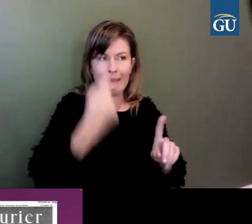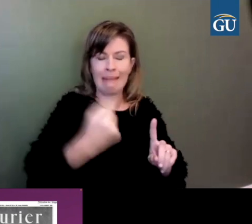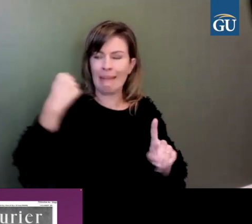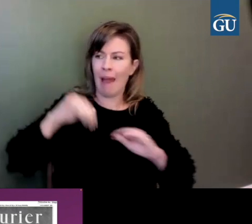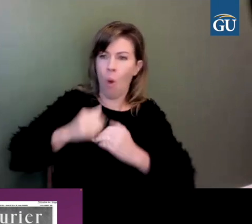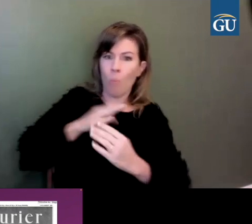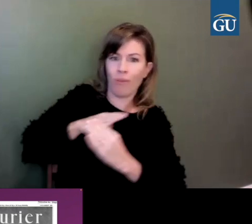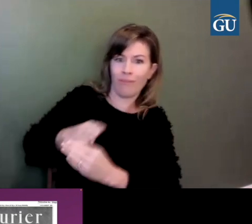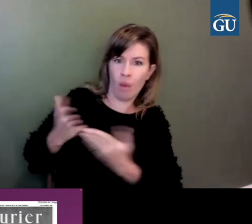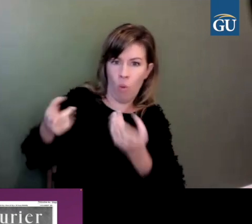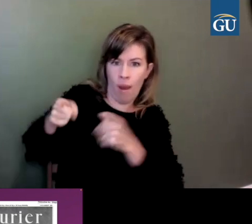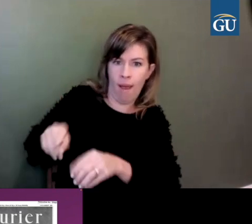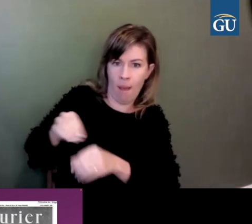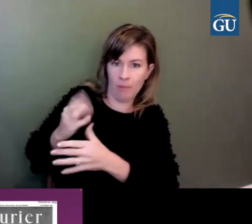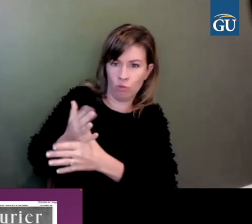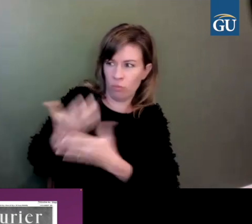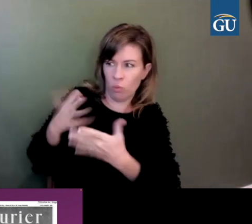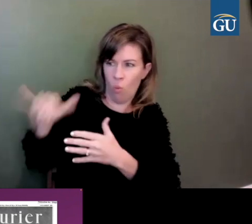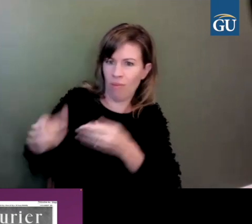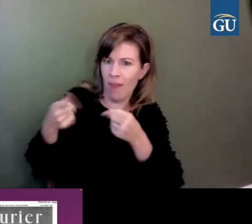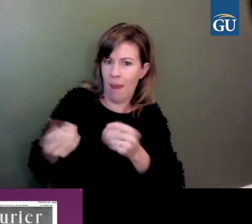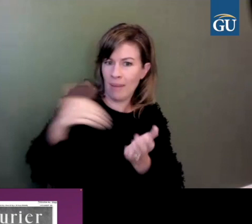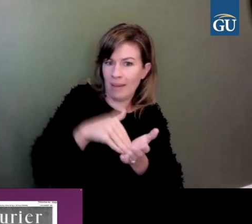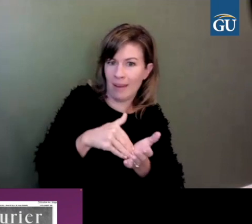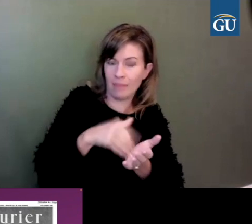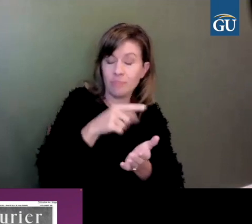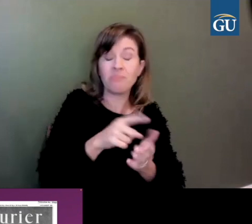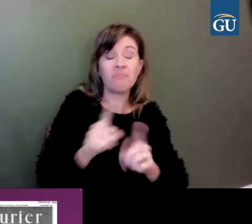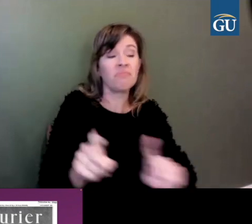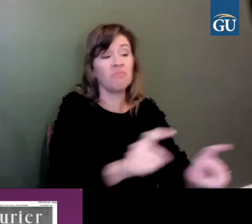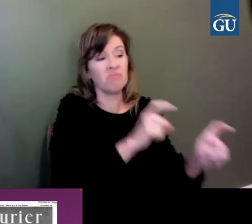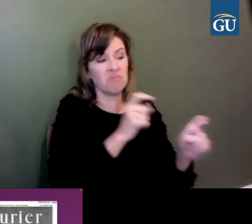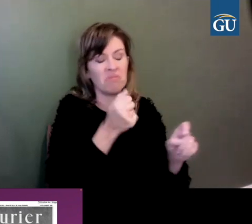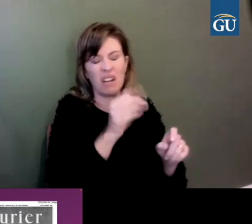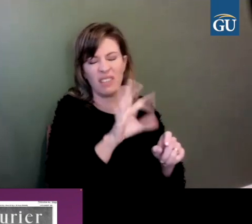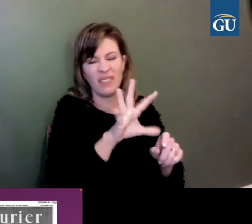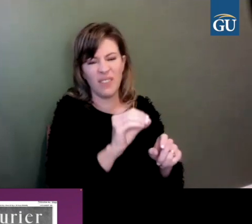again. So they asked a group of scientists in 1950, came together, it was actually a group of mostly social